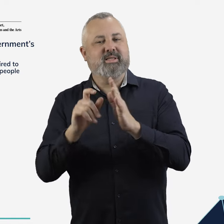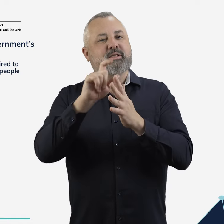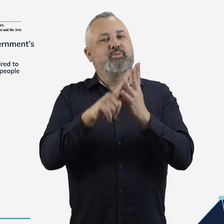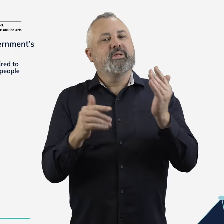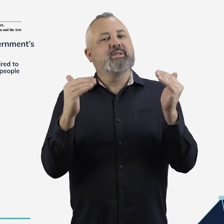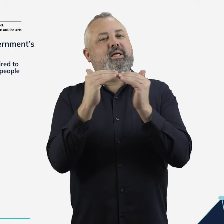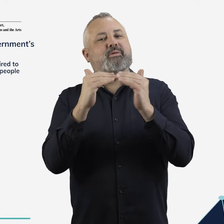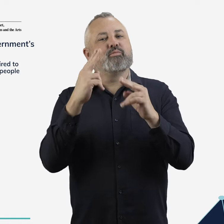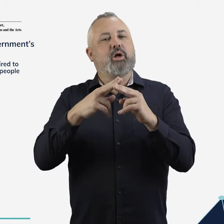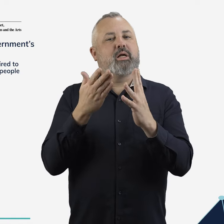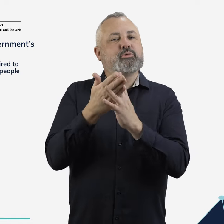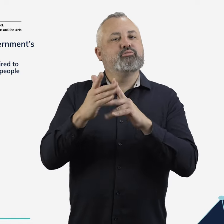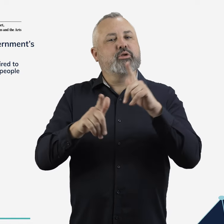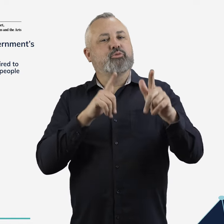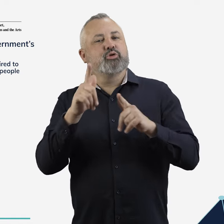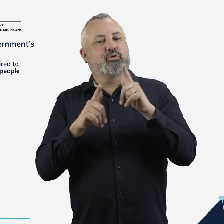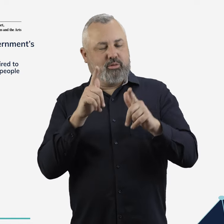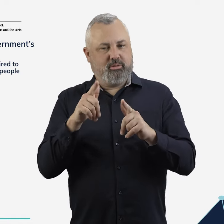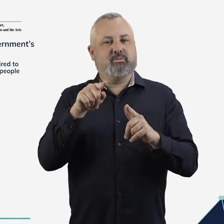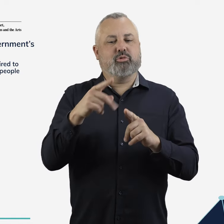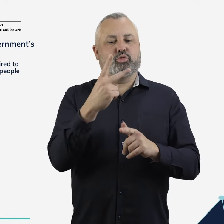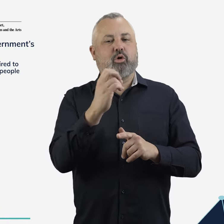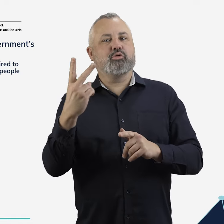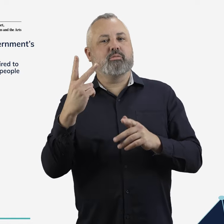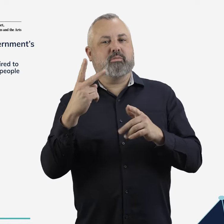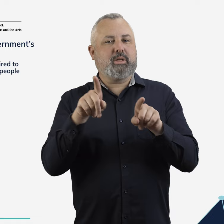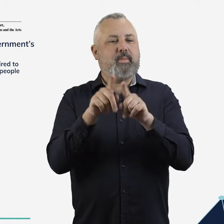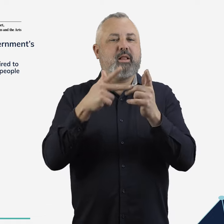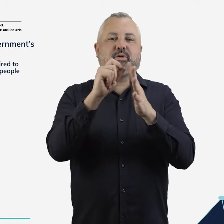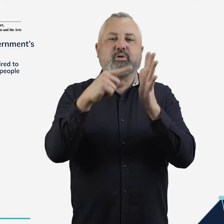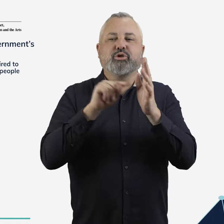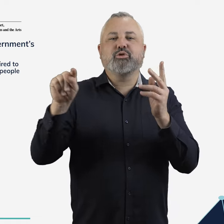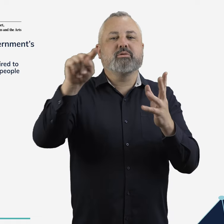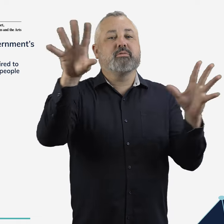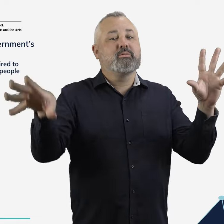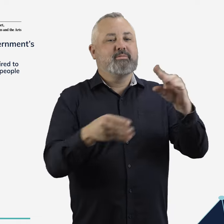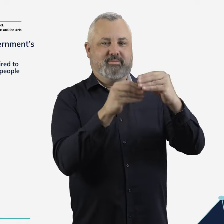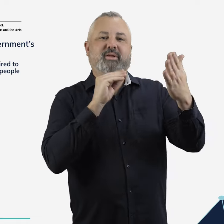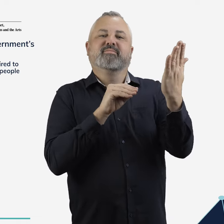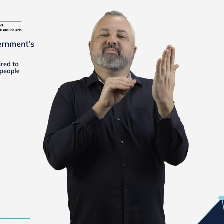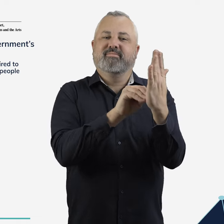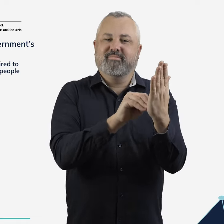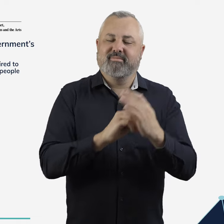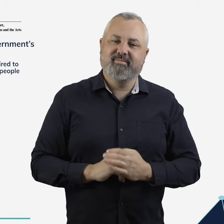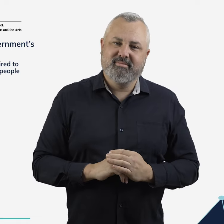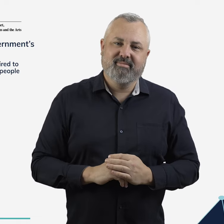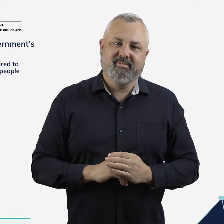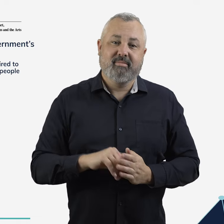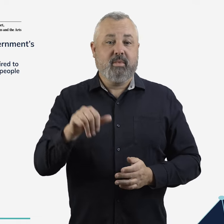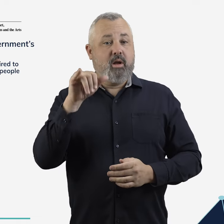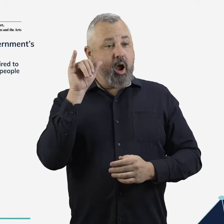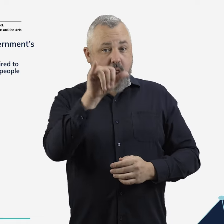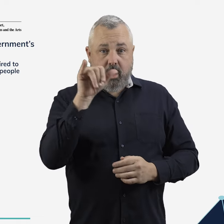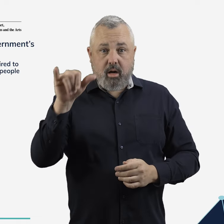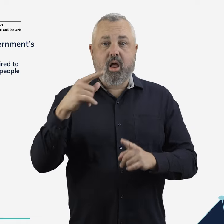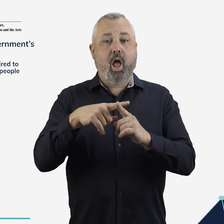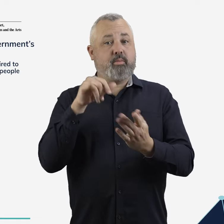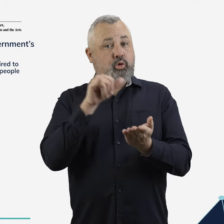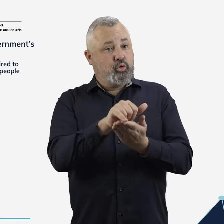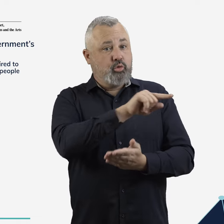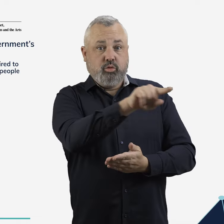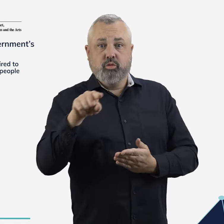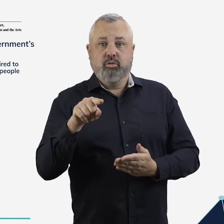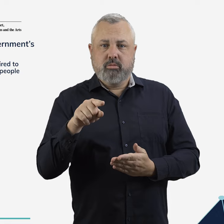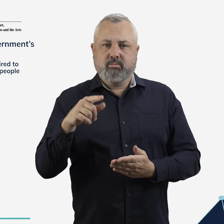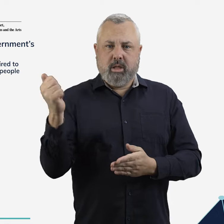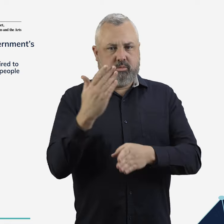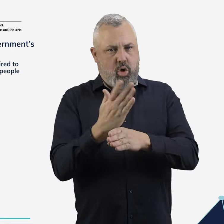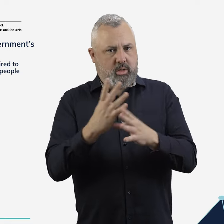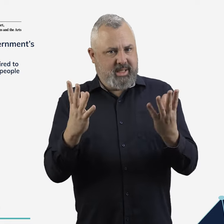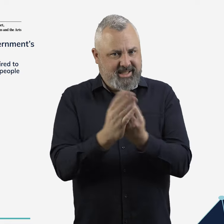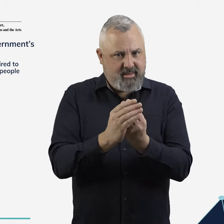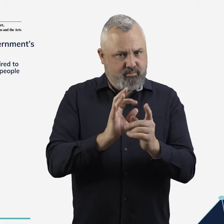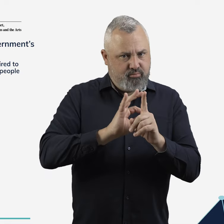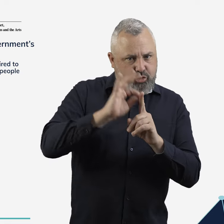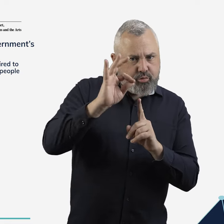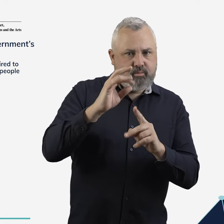the Disability Standards for Accessible Public Transport 2002, requiring airlines and airports to work together to